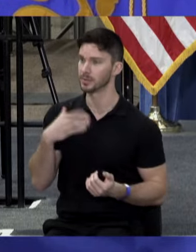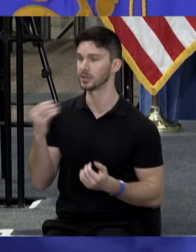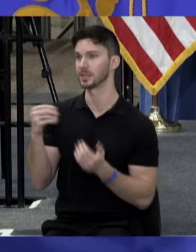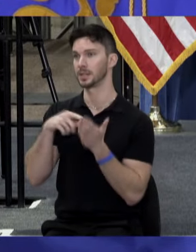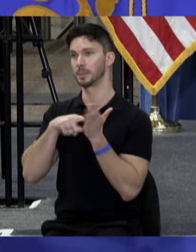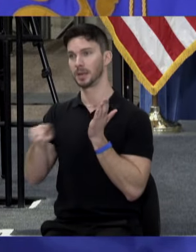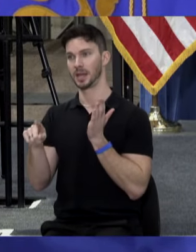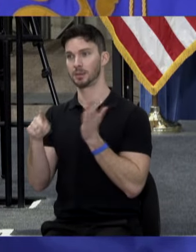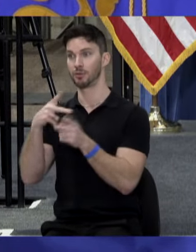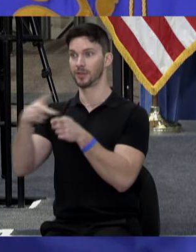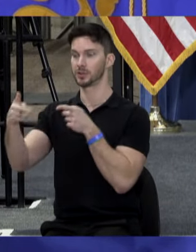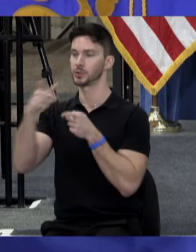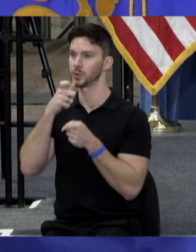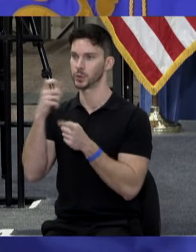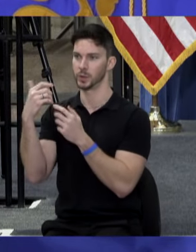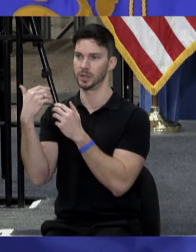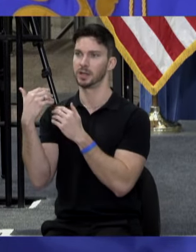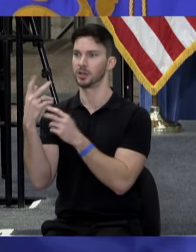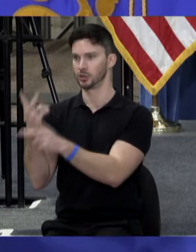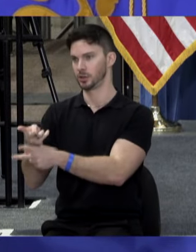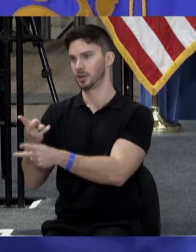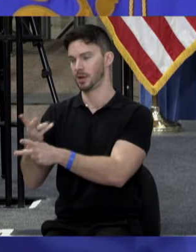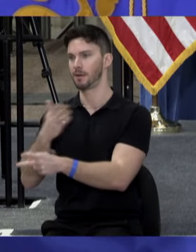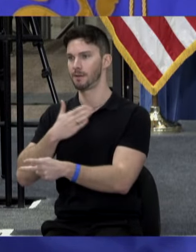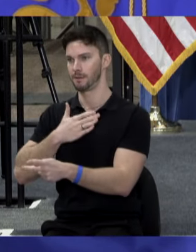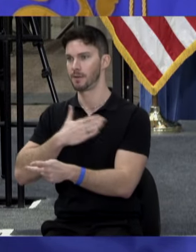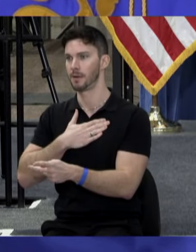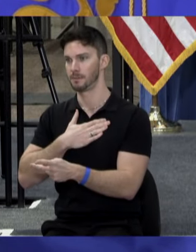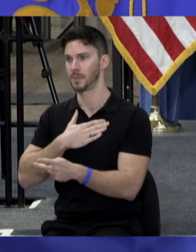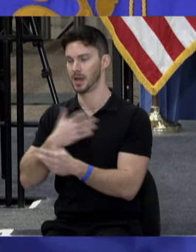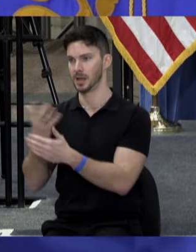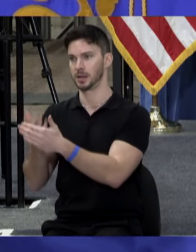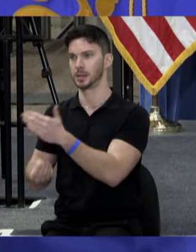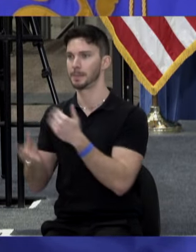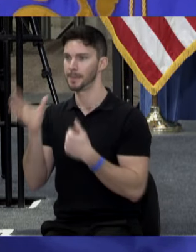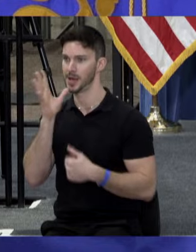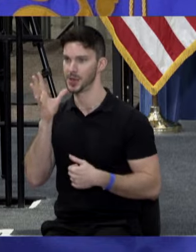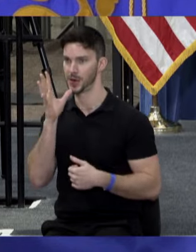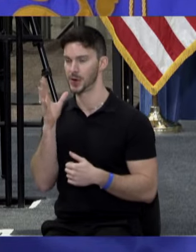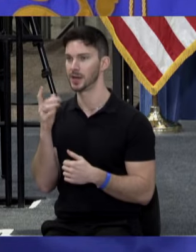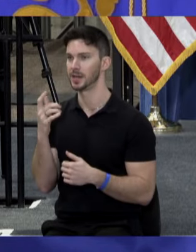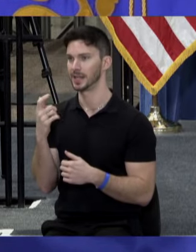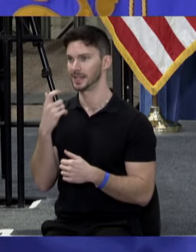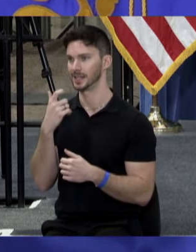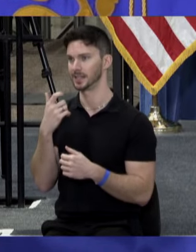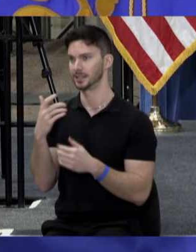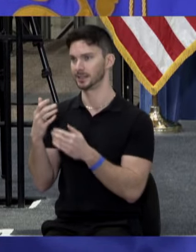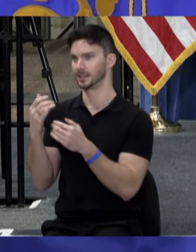of my late mother during the last two years of her life when she could no longer take care of